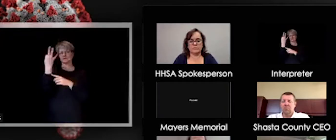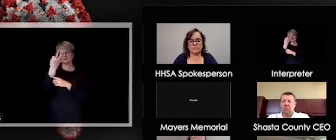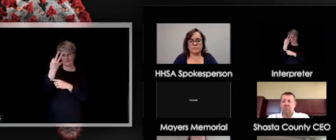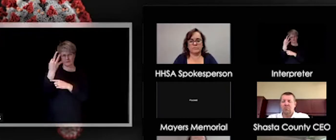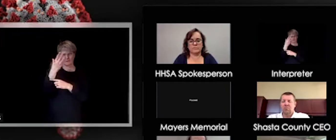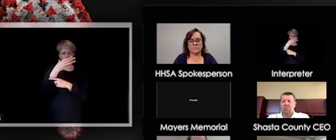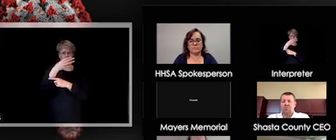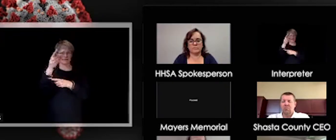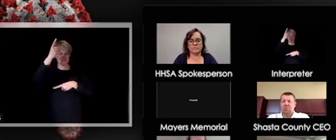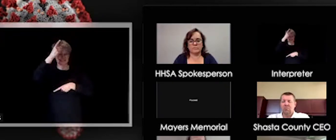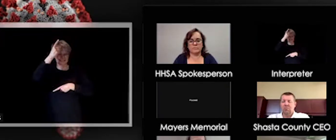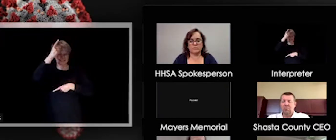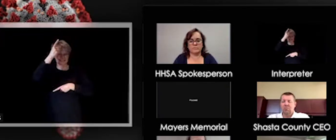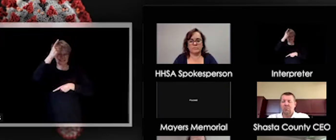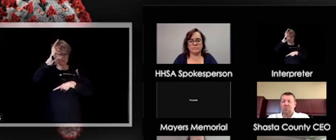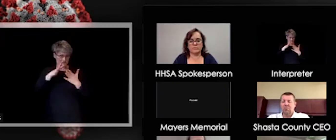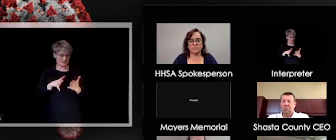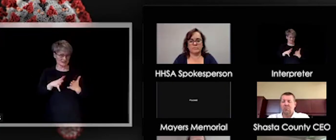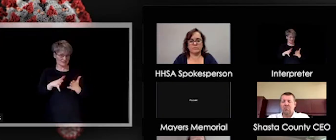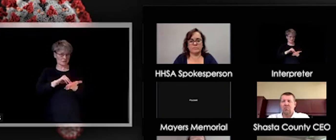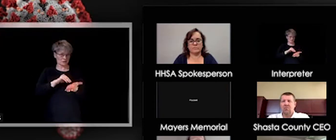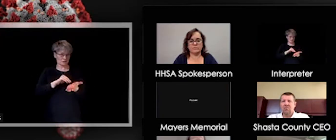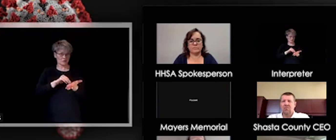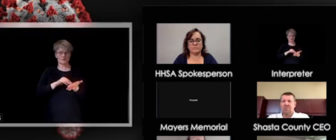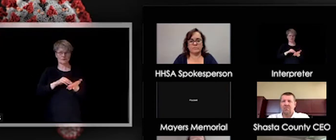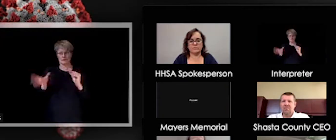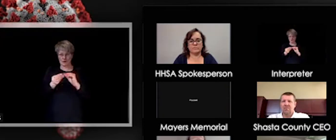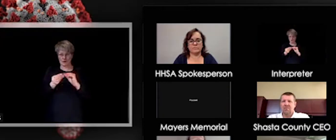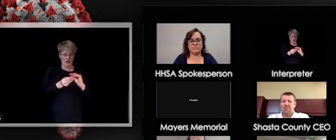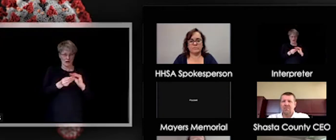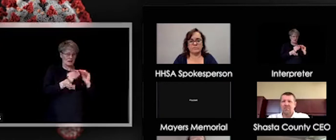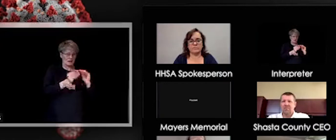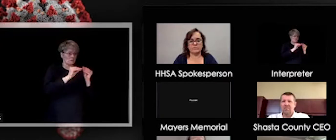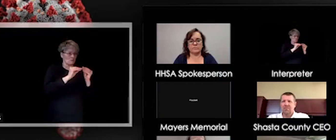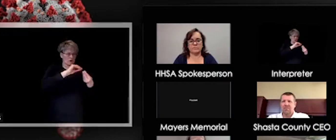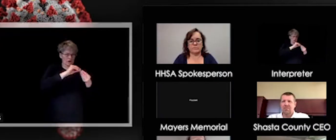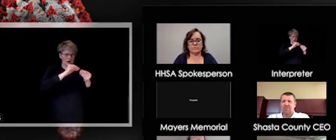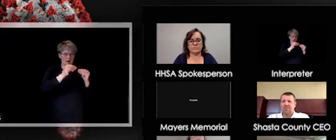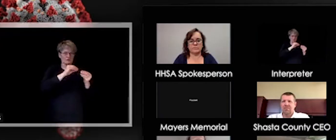in some retrospective numbers and we can see how it might play out and then we have to